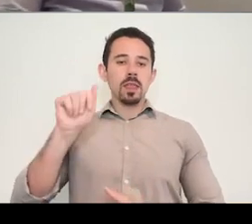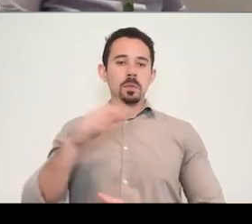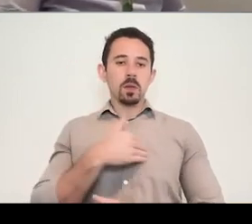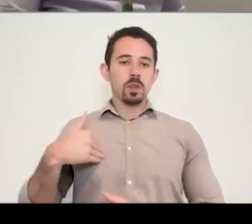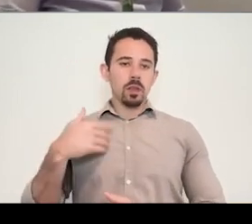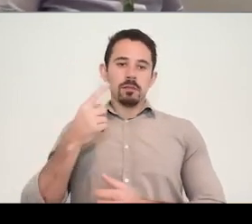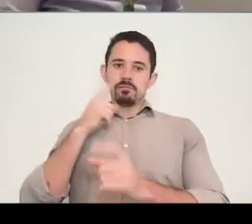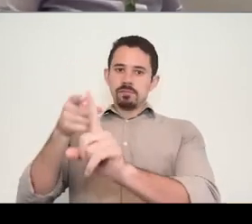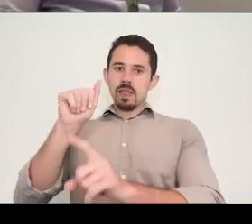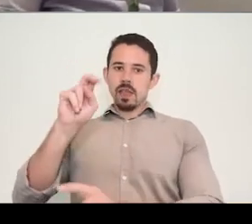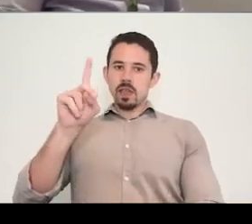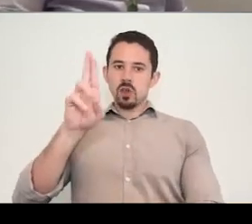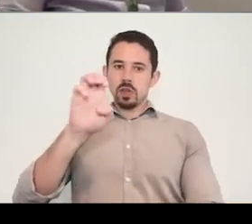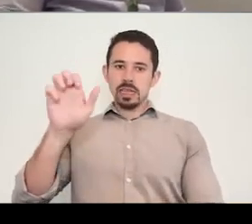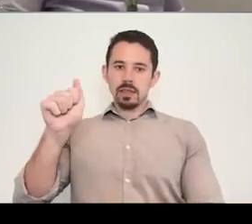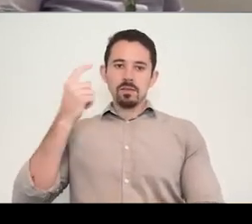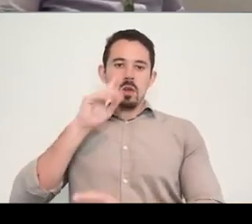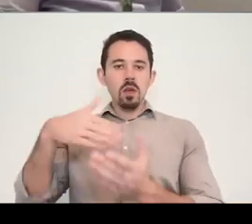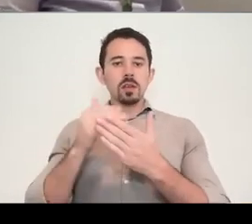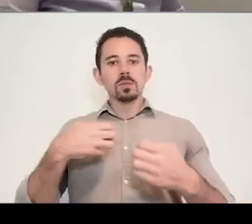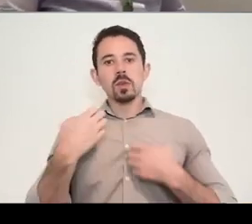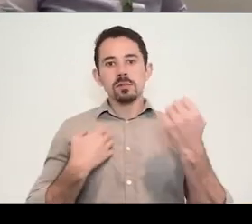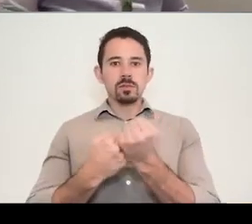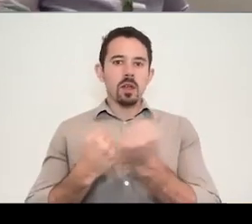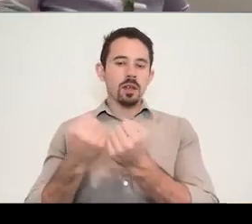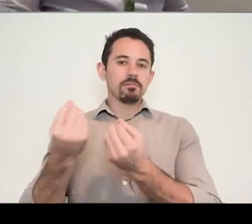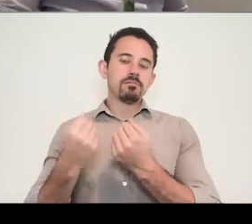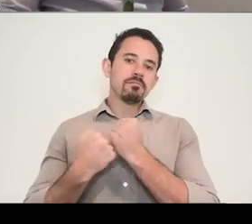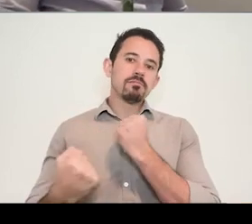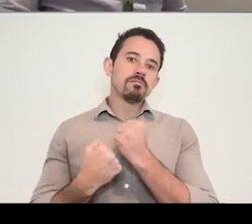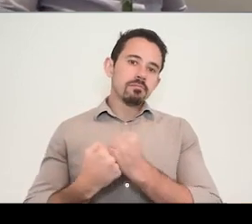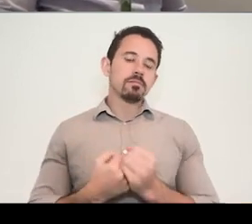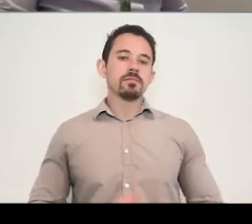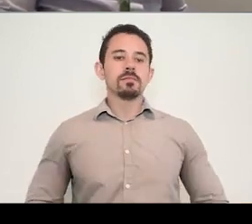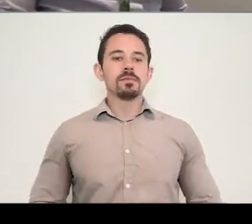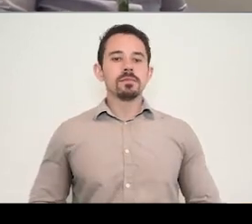aspire to be both as a scientist and a kind human being. Thank you to current Howell lab members,